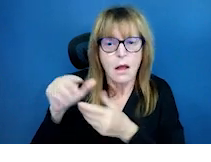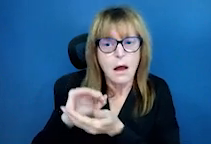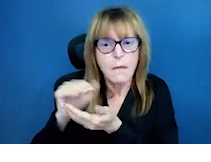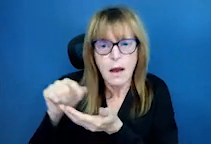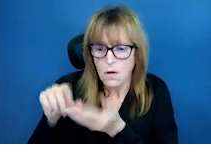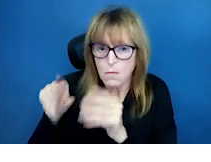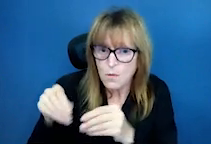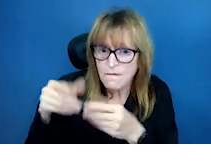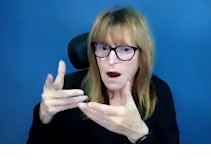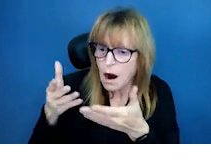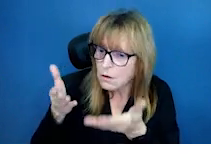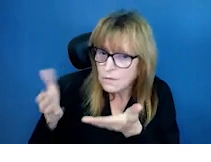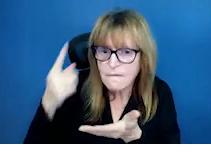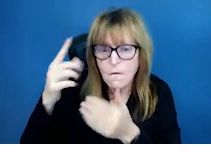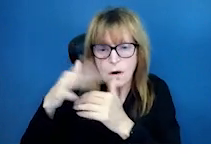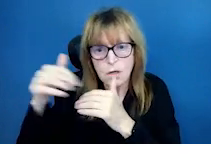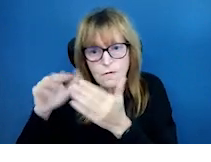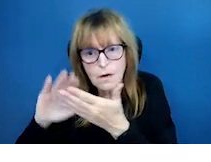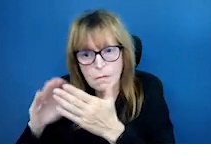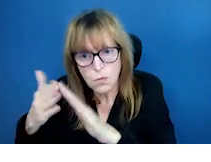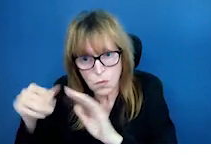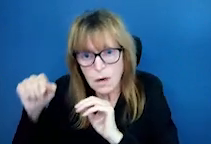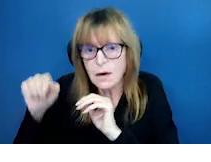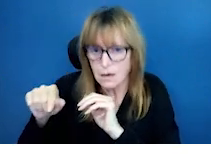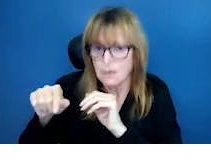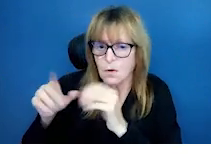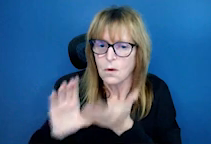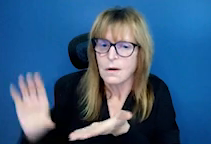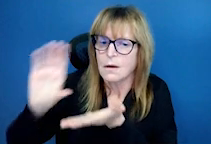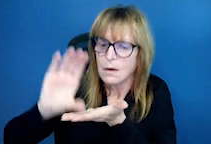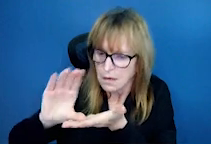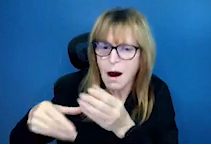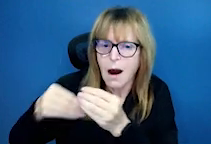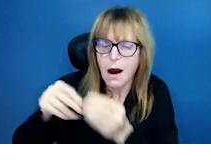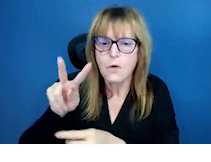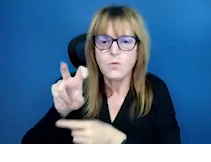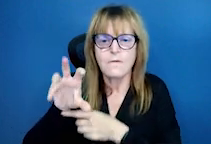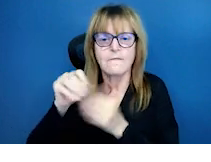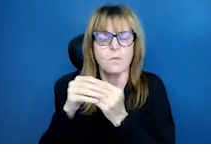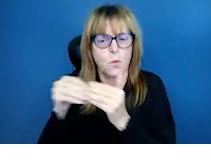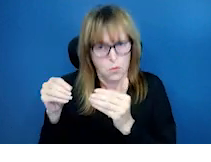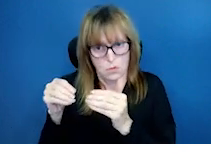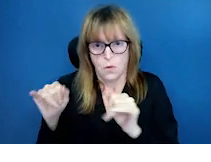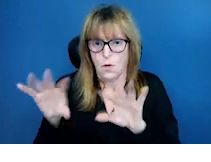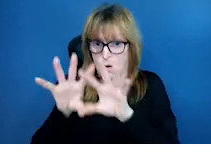This brings the total grant amount for this organization to $3,445.